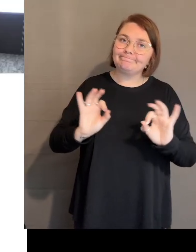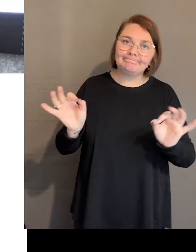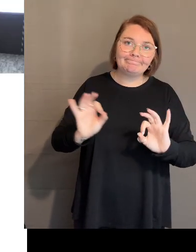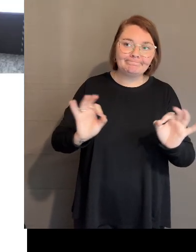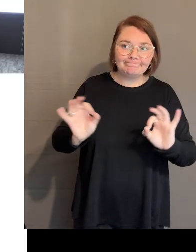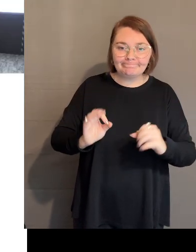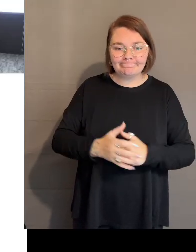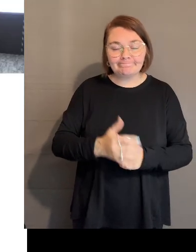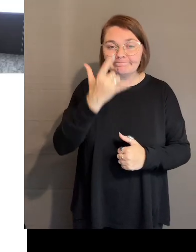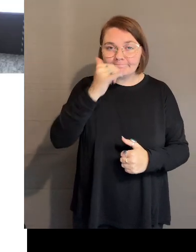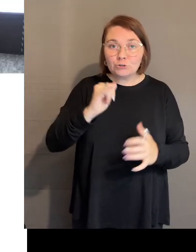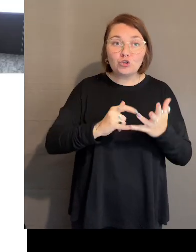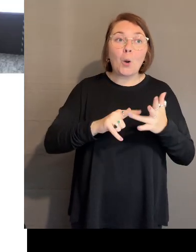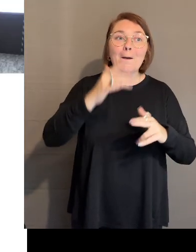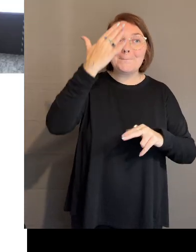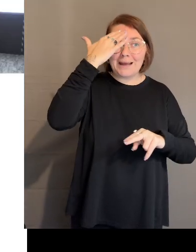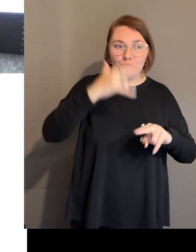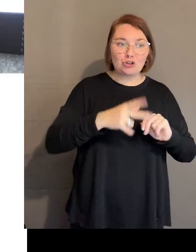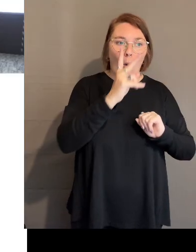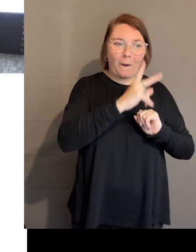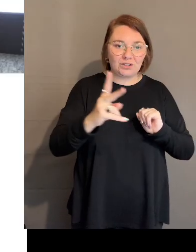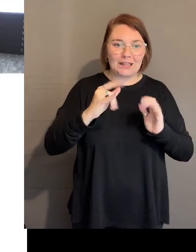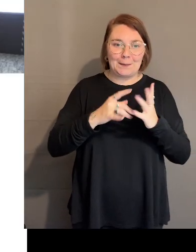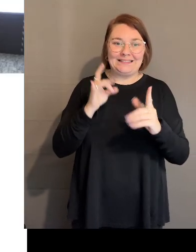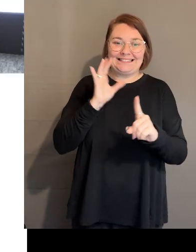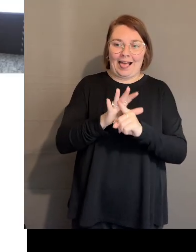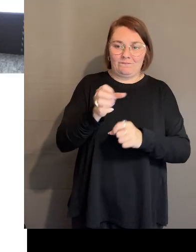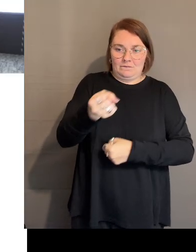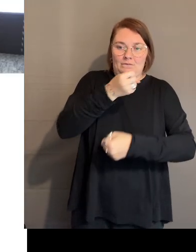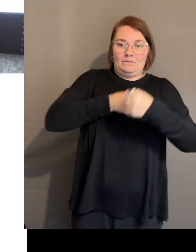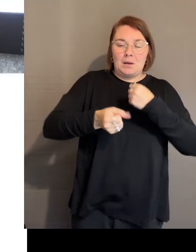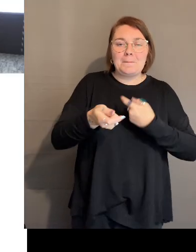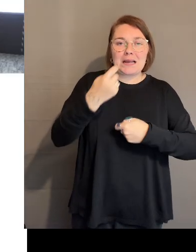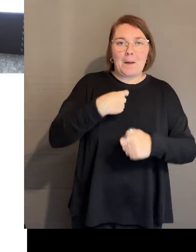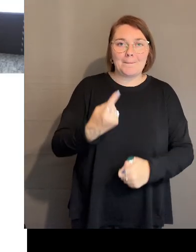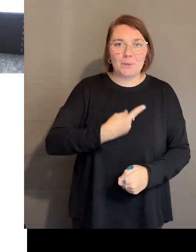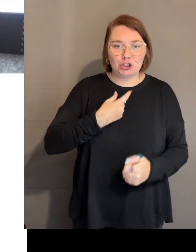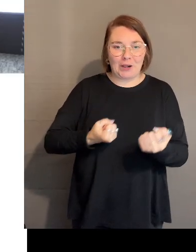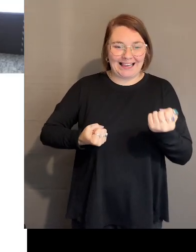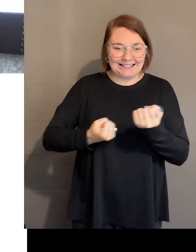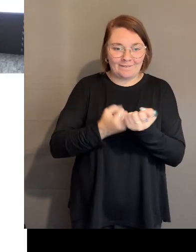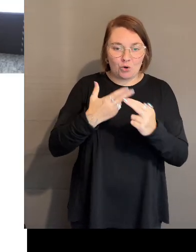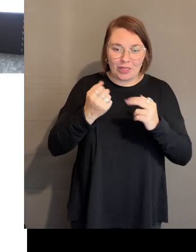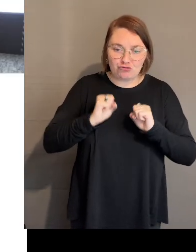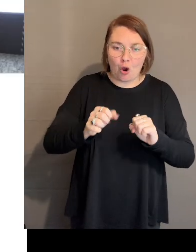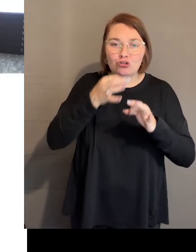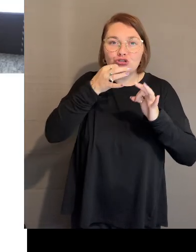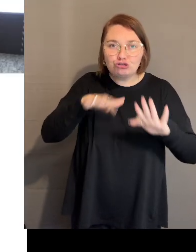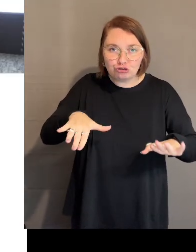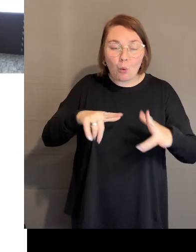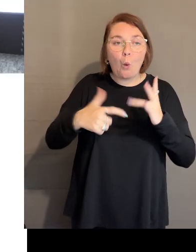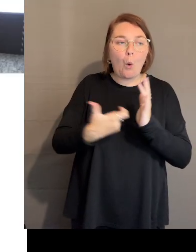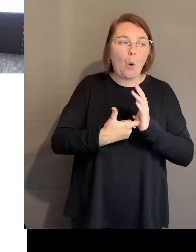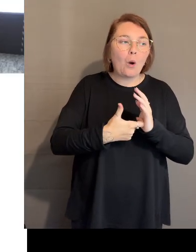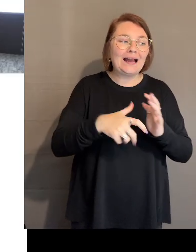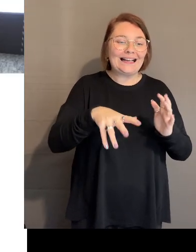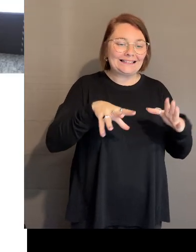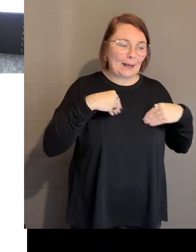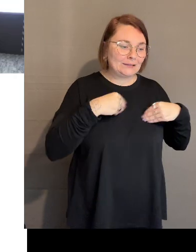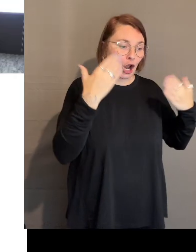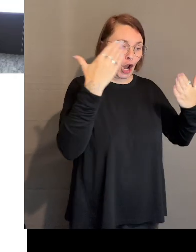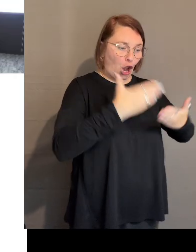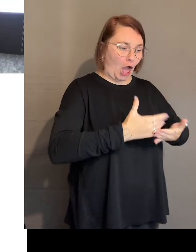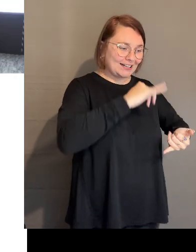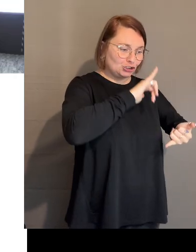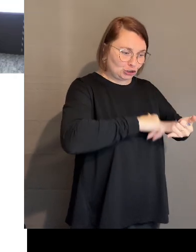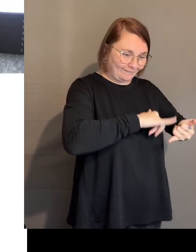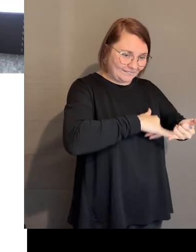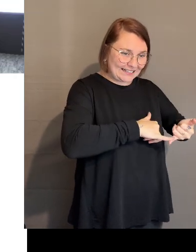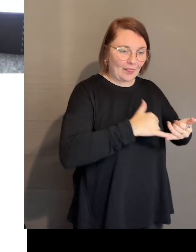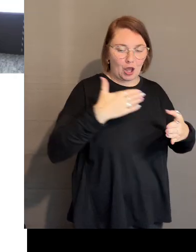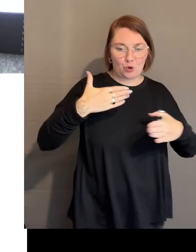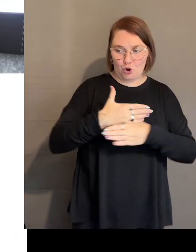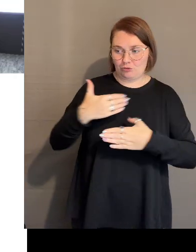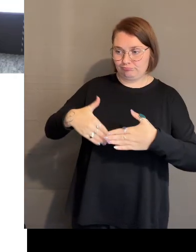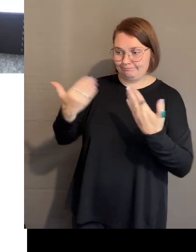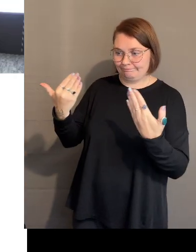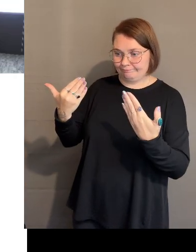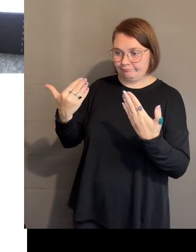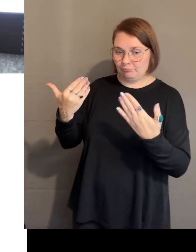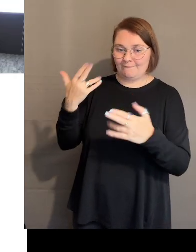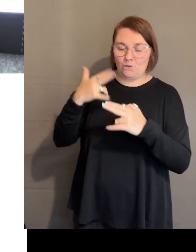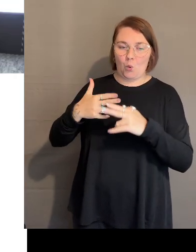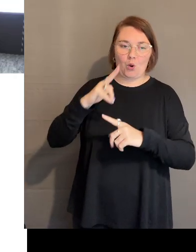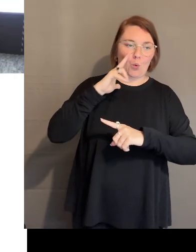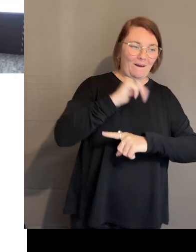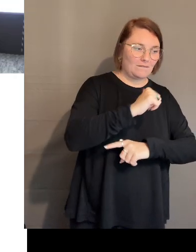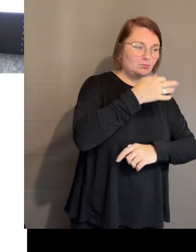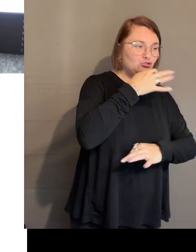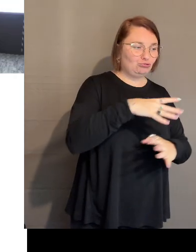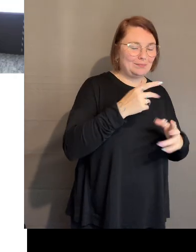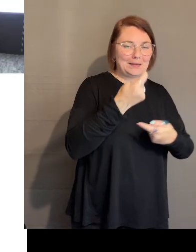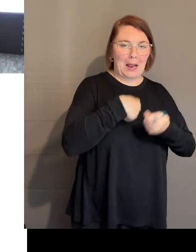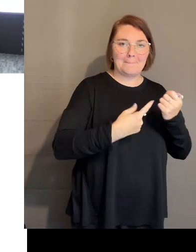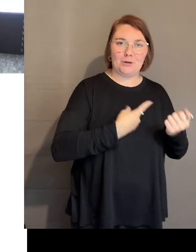So parents often step in and work as a personal assistant for their own children, or they take the night shift, they work normally during the day, and then take the night shift as well. So our hypothesis